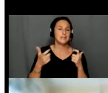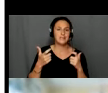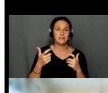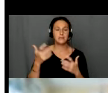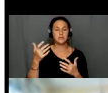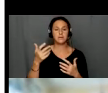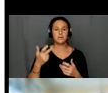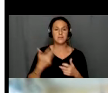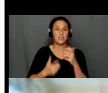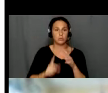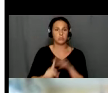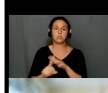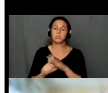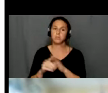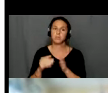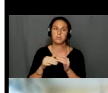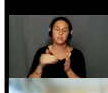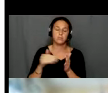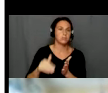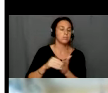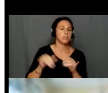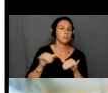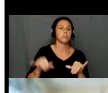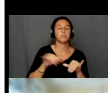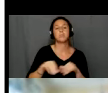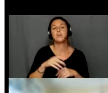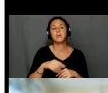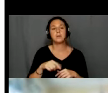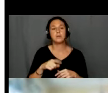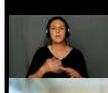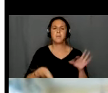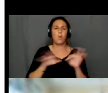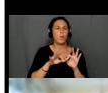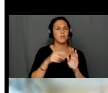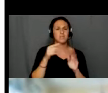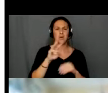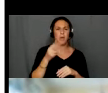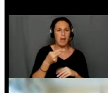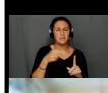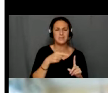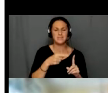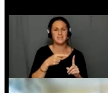and I think it's really important to highlight warehouses, because I think often we think of heat illnesses.